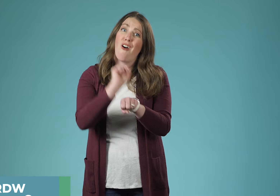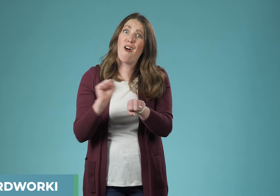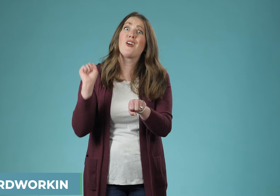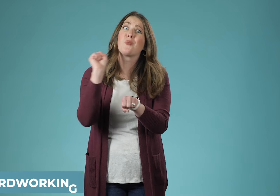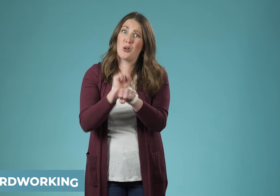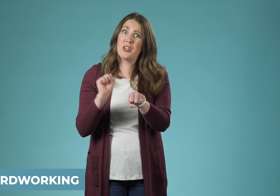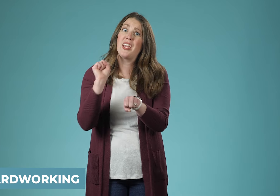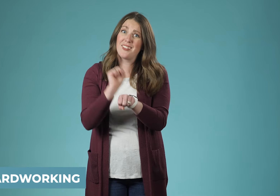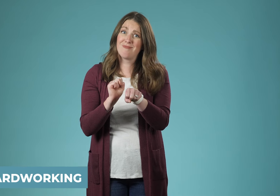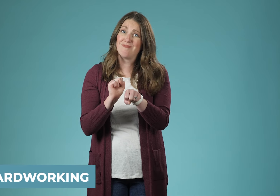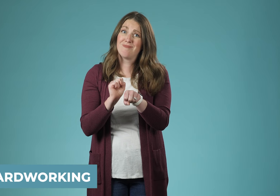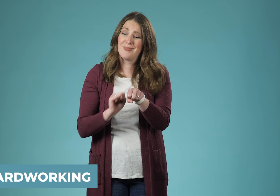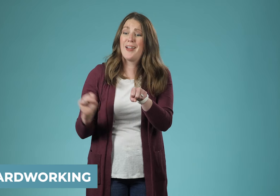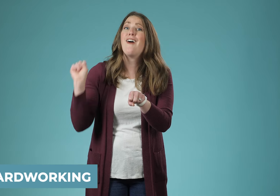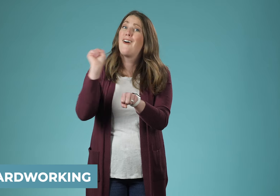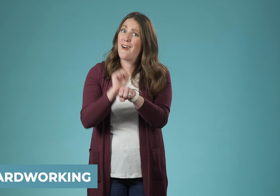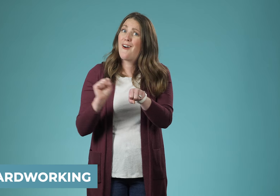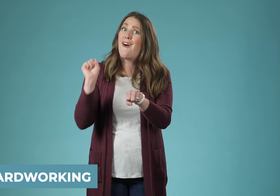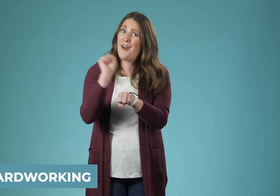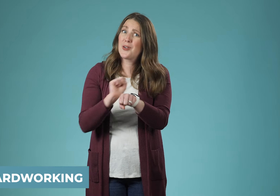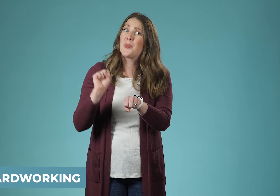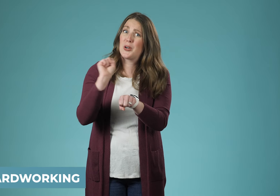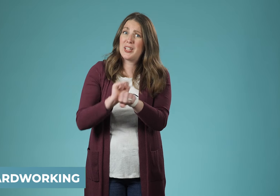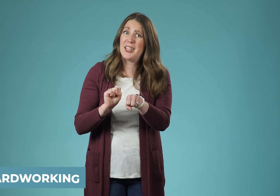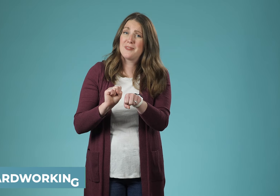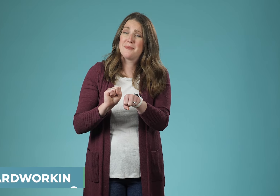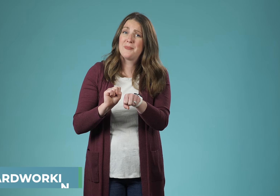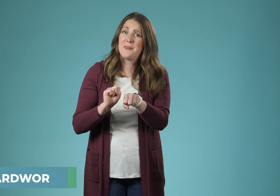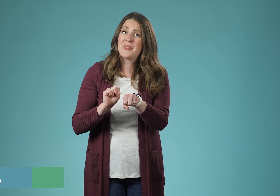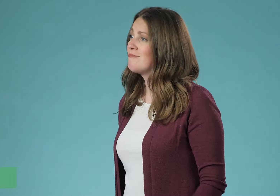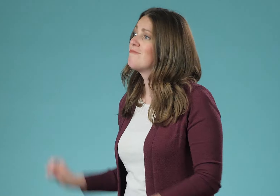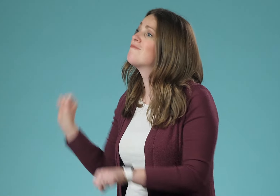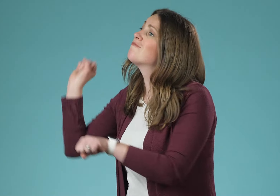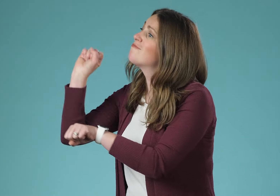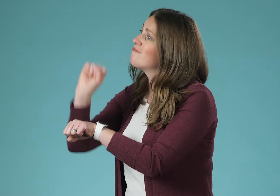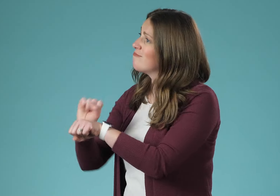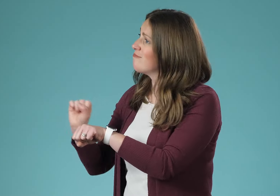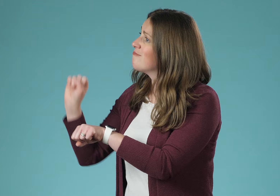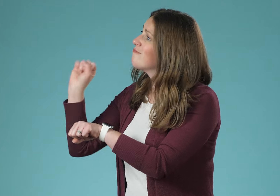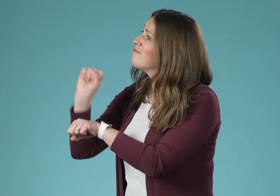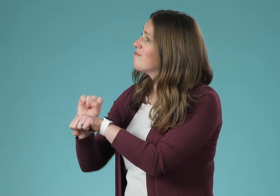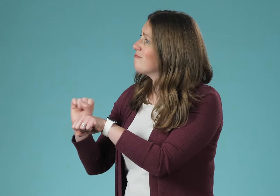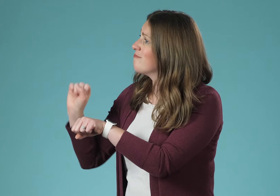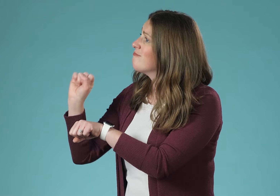hard. Working hard. Working. It's just like the sign work.